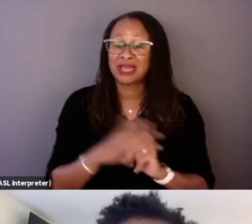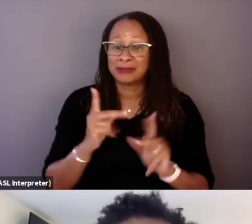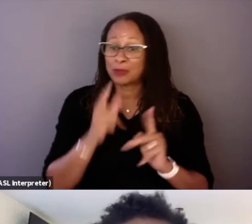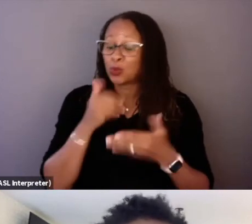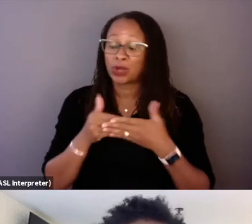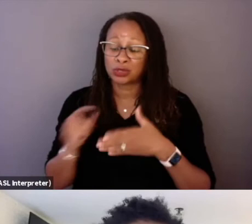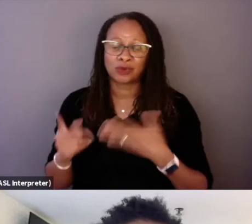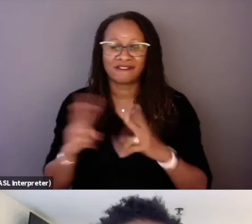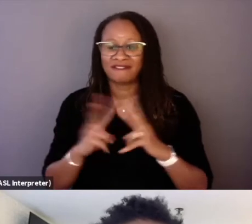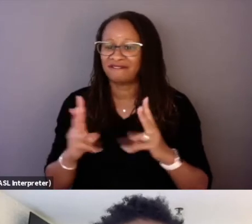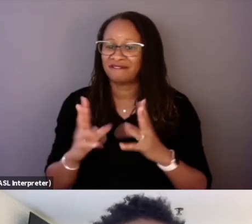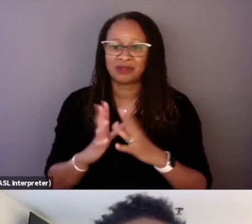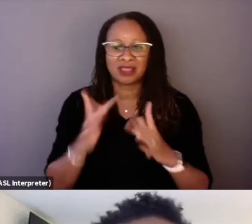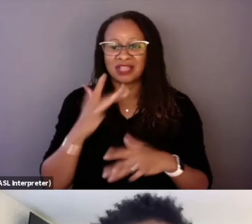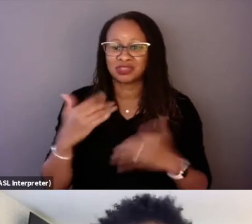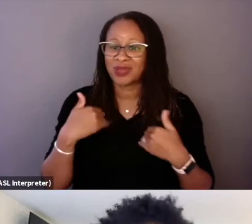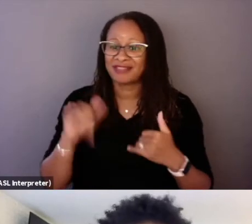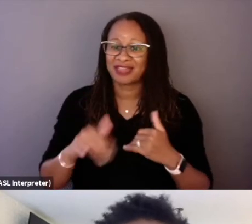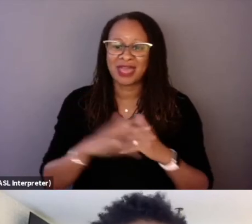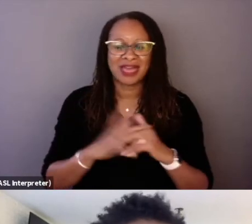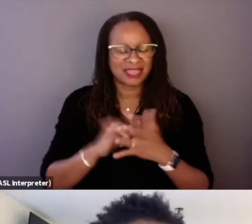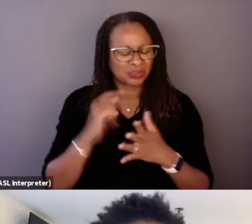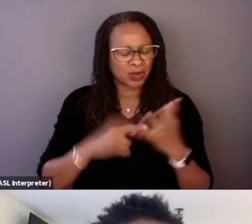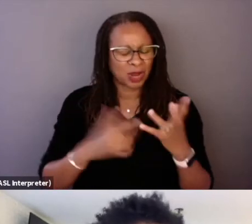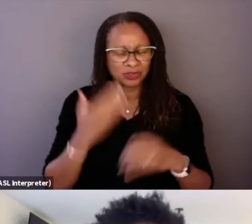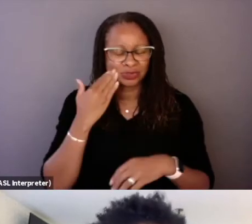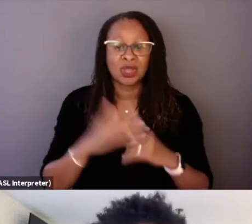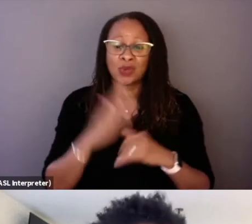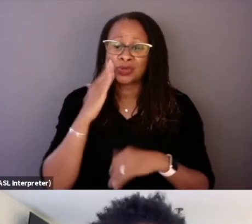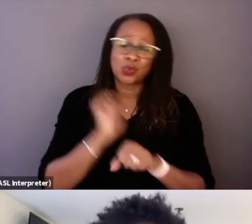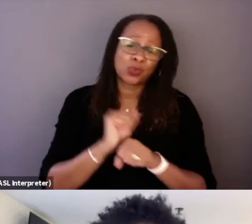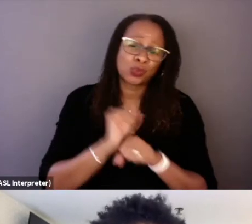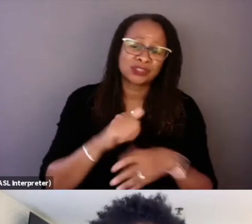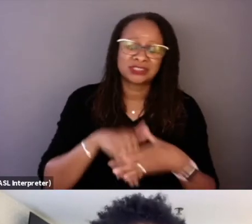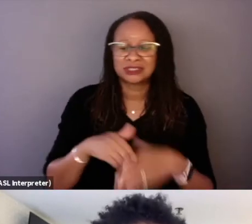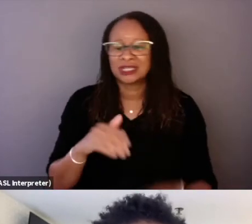So, that's what I would, I mean, we know that she worked in the medical field